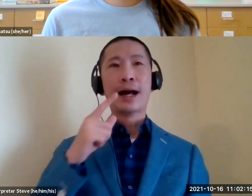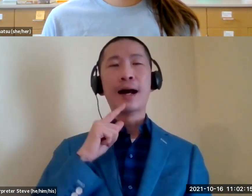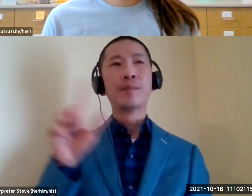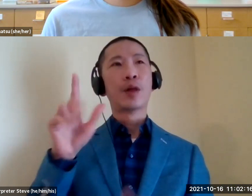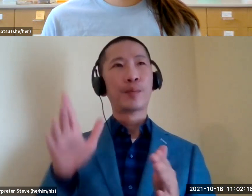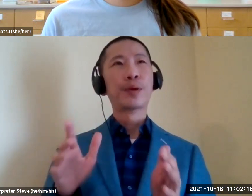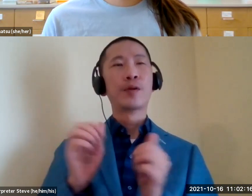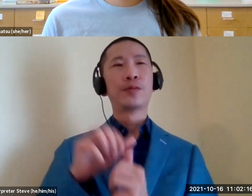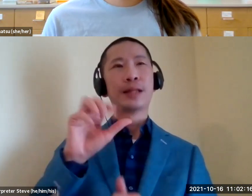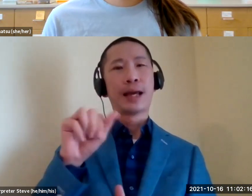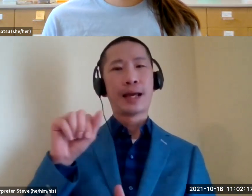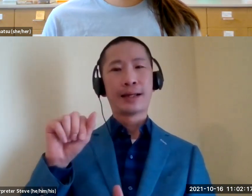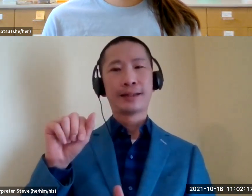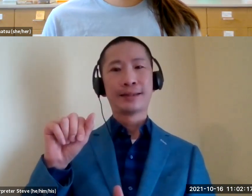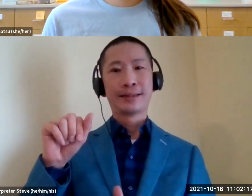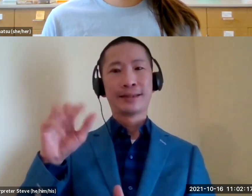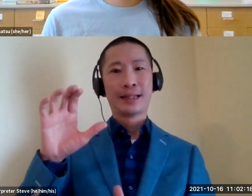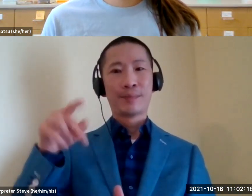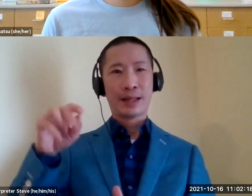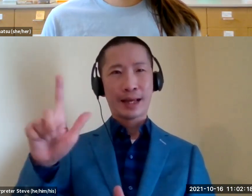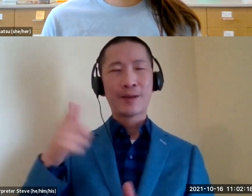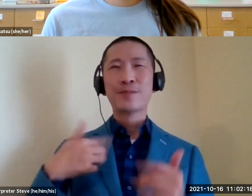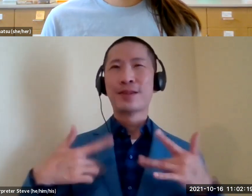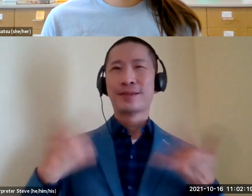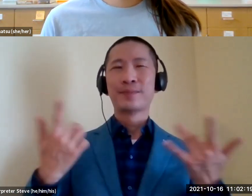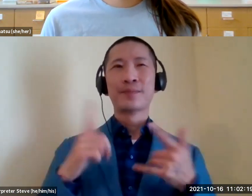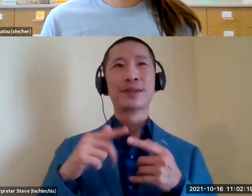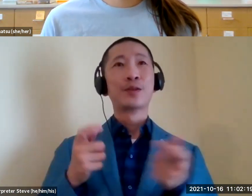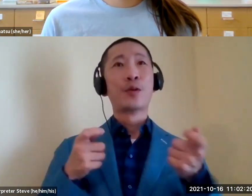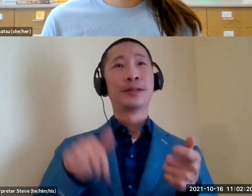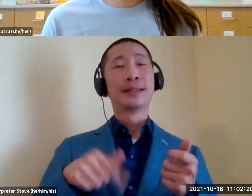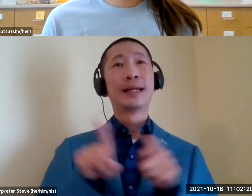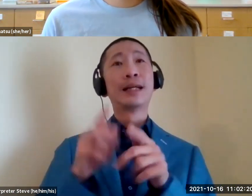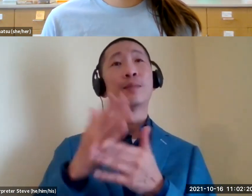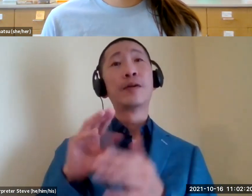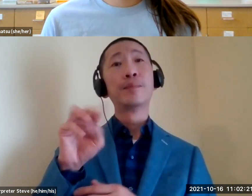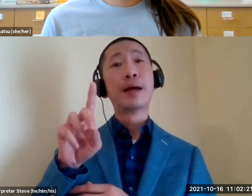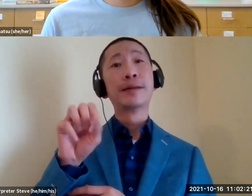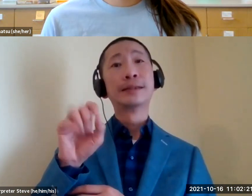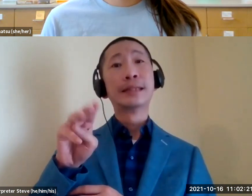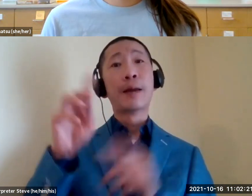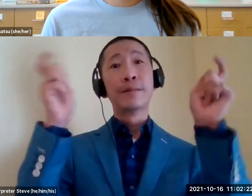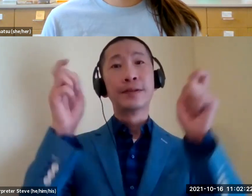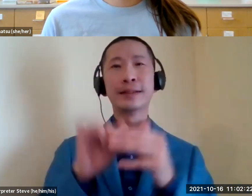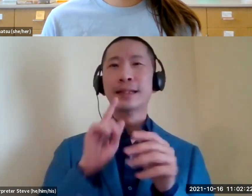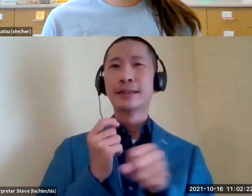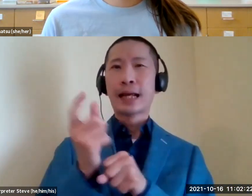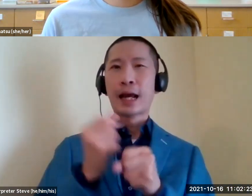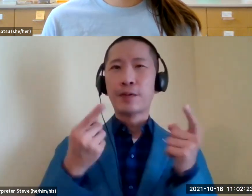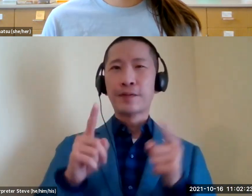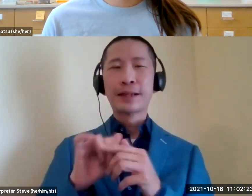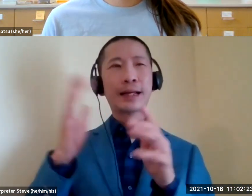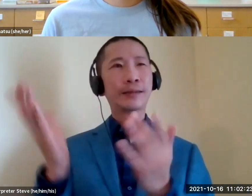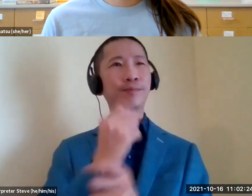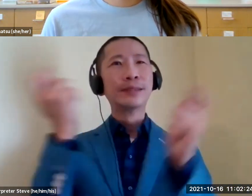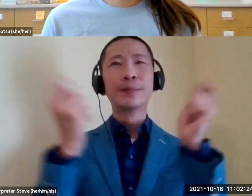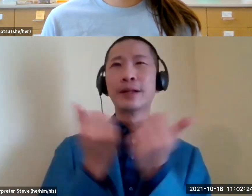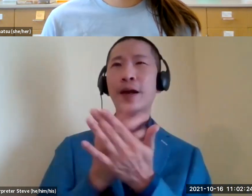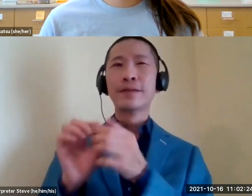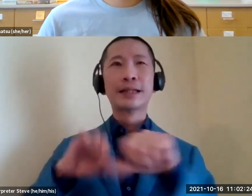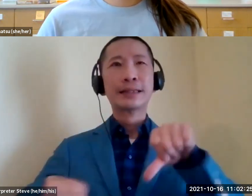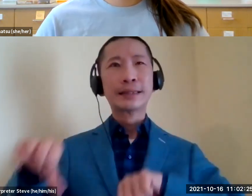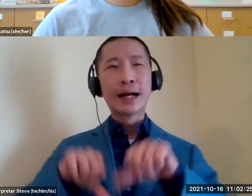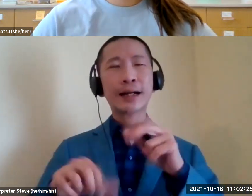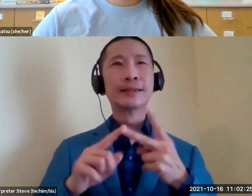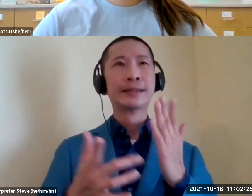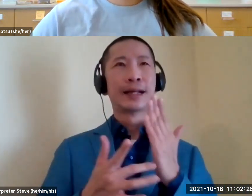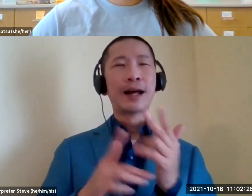Johanna (she/her) - AACPL: We are so excited to host this program as part of the Maryland STEM Festival. The Maryland STEM Festival is an annual event that celebrates all things science, technology engineering and math each fall.